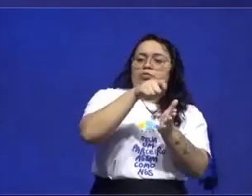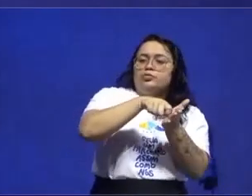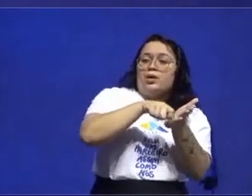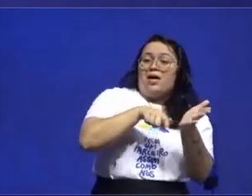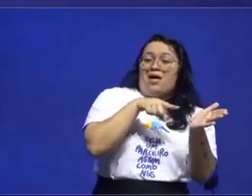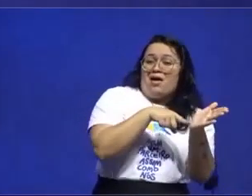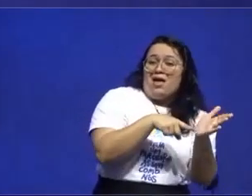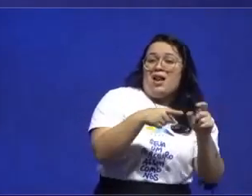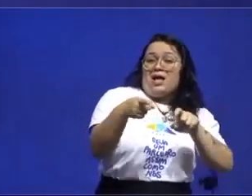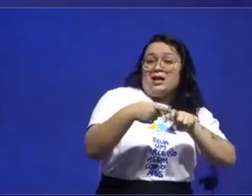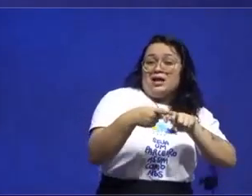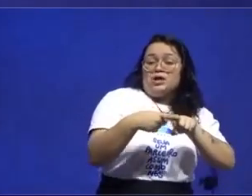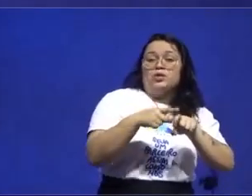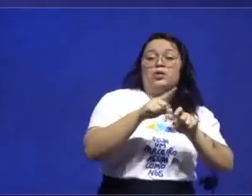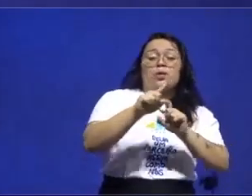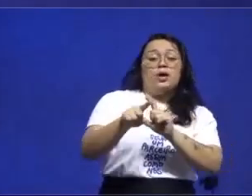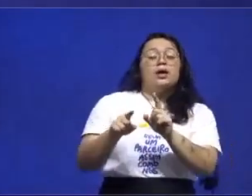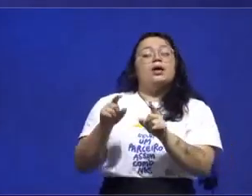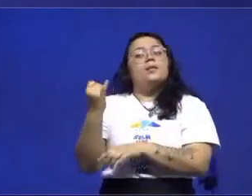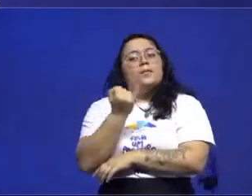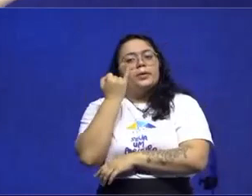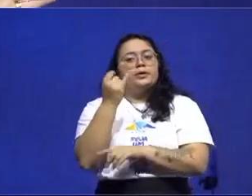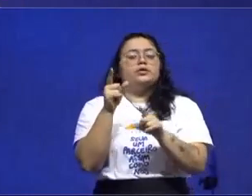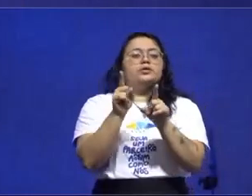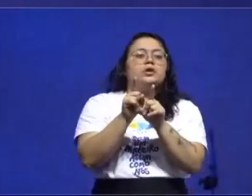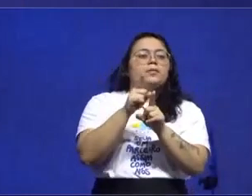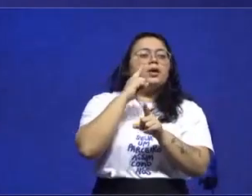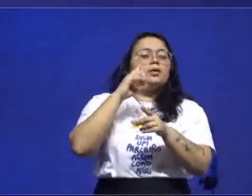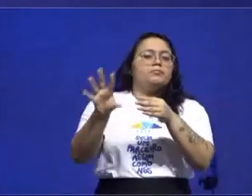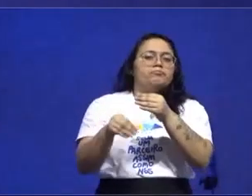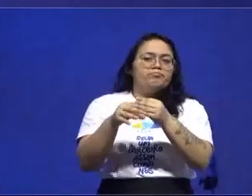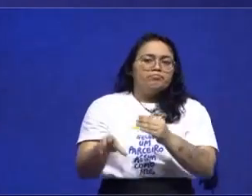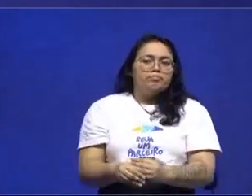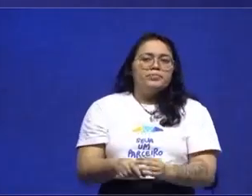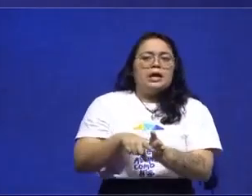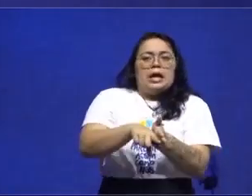items that I mentioned at the beginning complementary tests electroencephalogram tomography